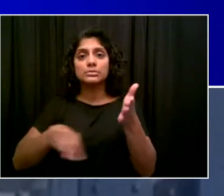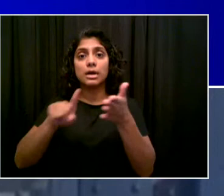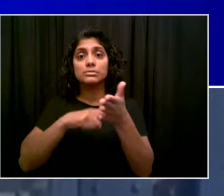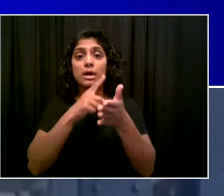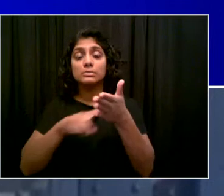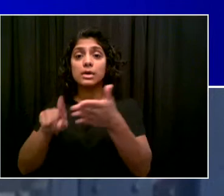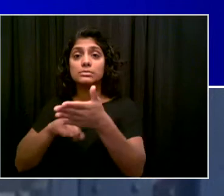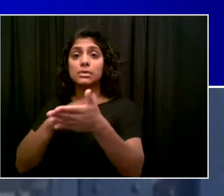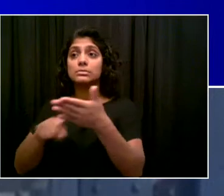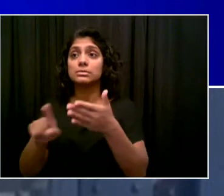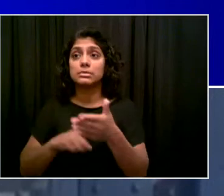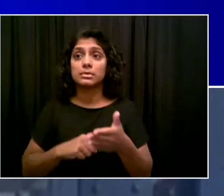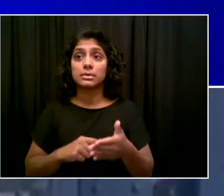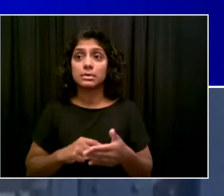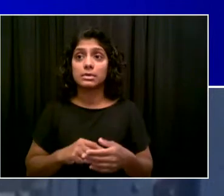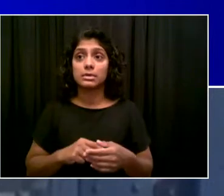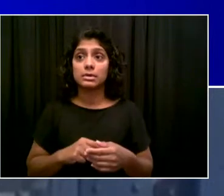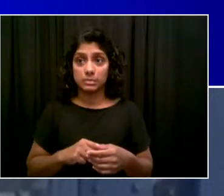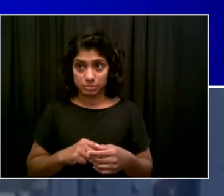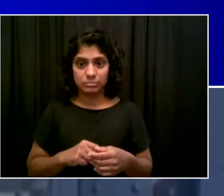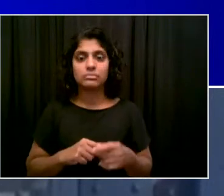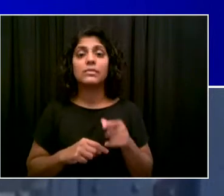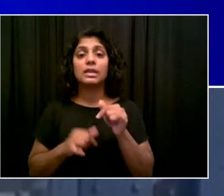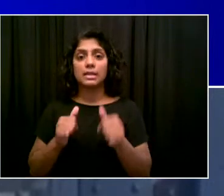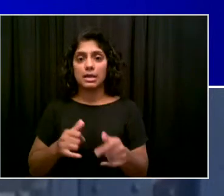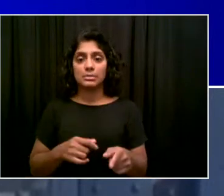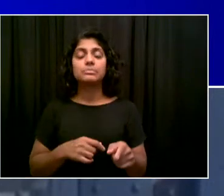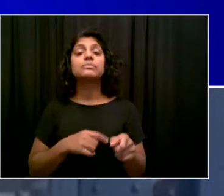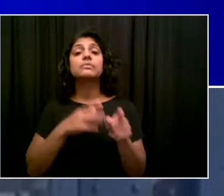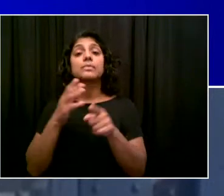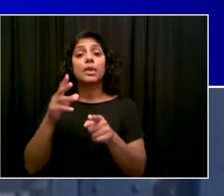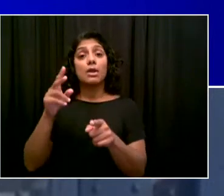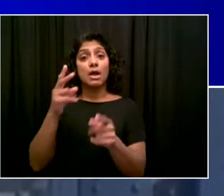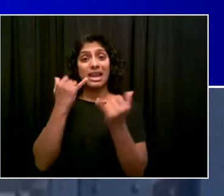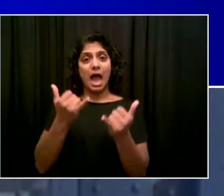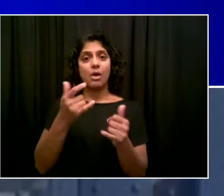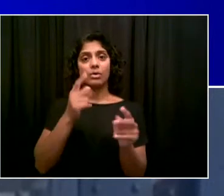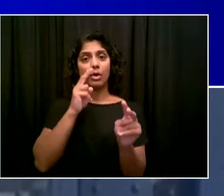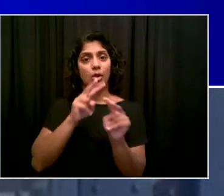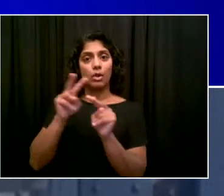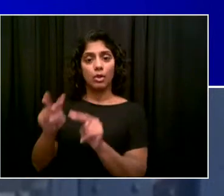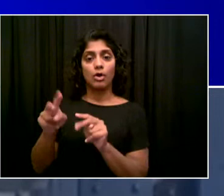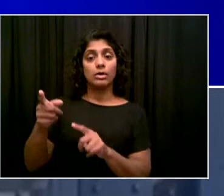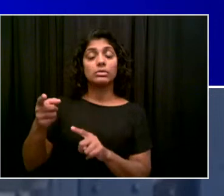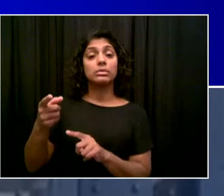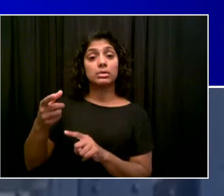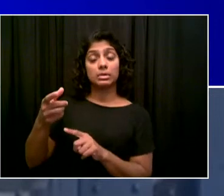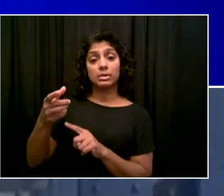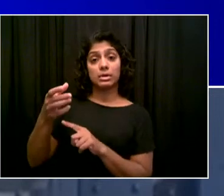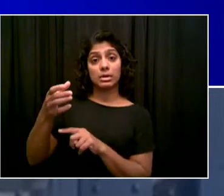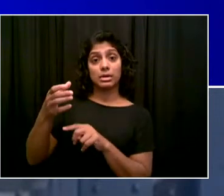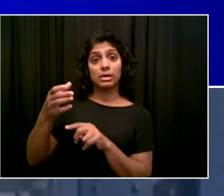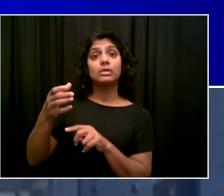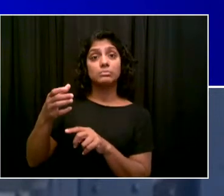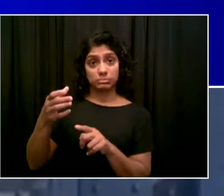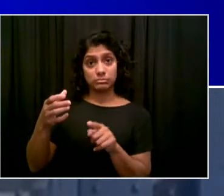THAT IS UNACCEPTABLE. THE TRIPST HAT HAVE BEEN COUNSELED CANCELED, IN THE MONTH OF JUNE,